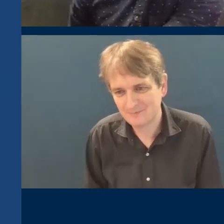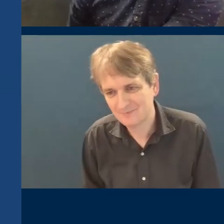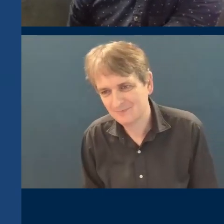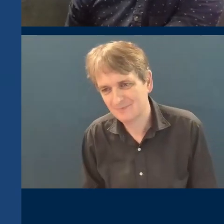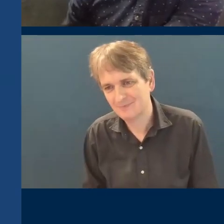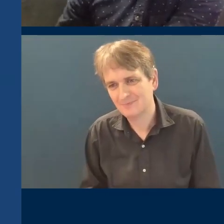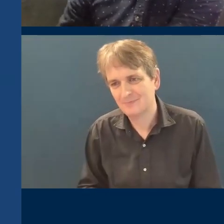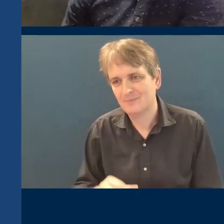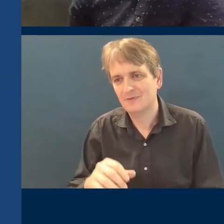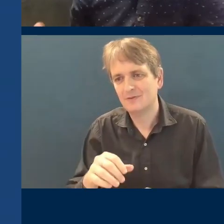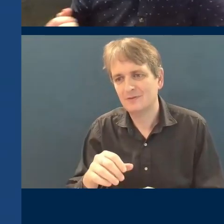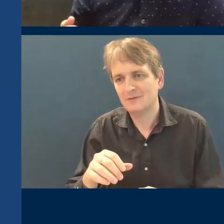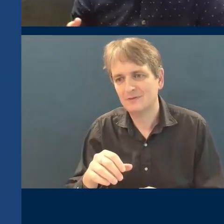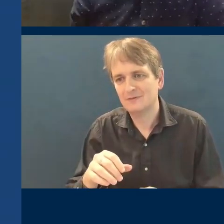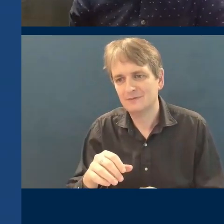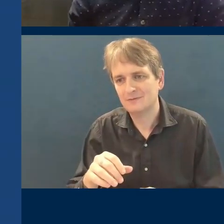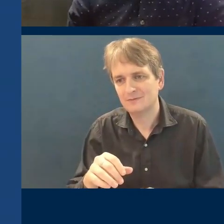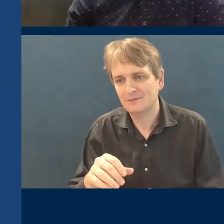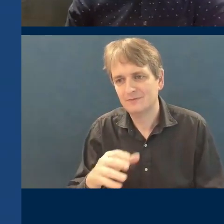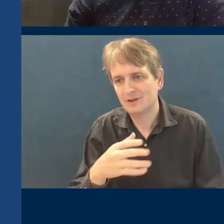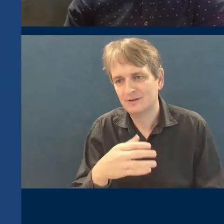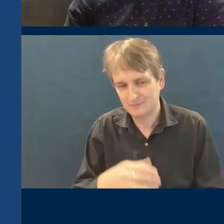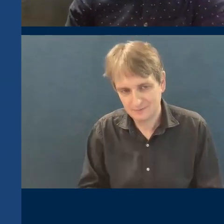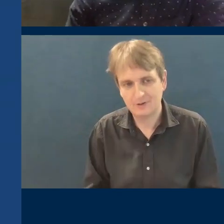how the technology impacts confidentiality and privacy?